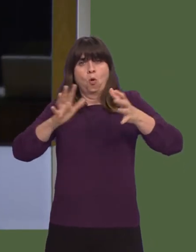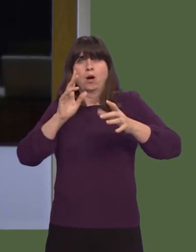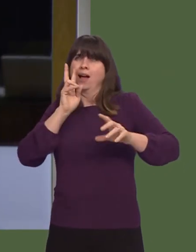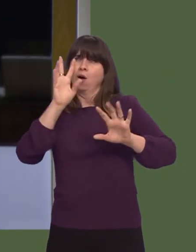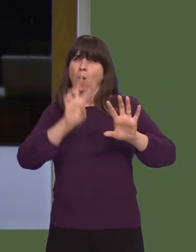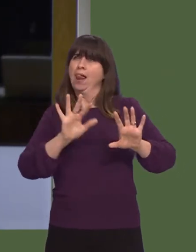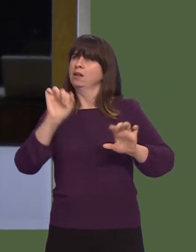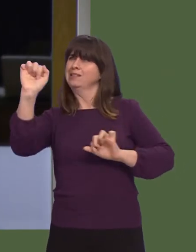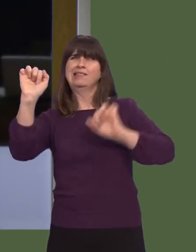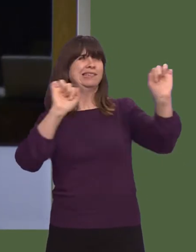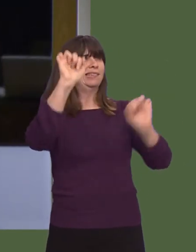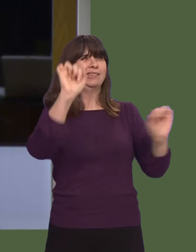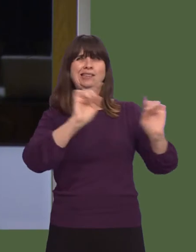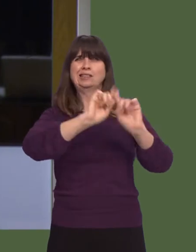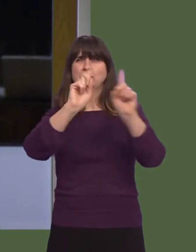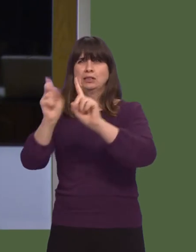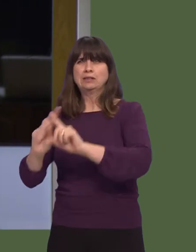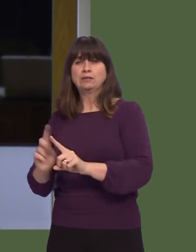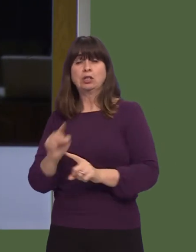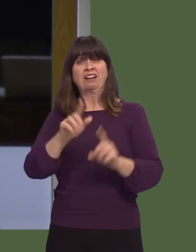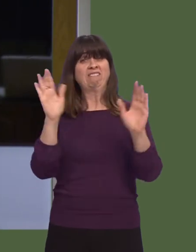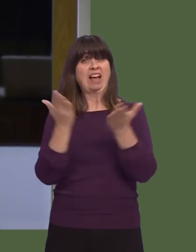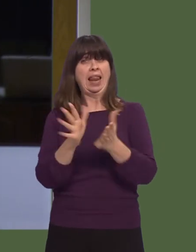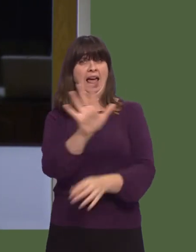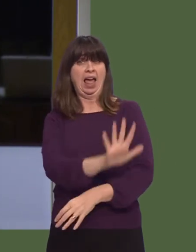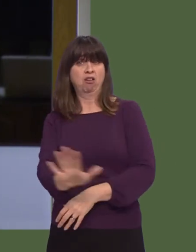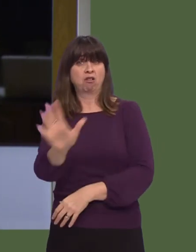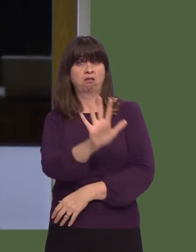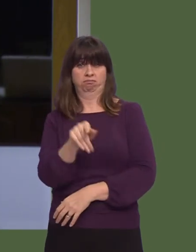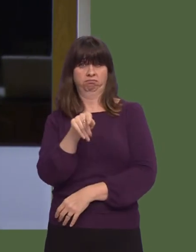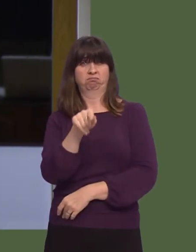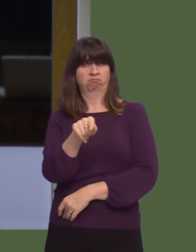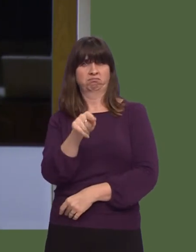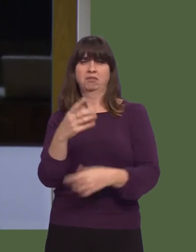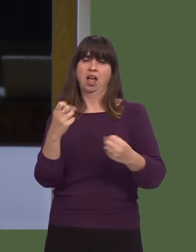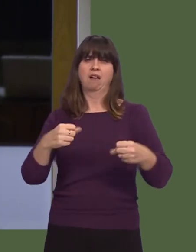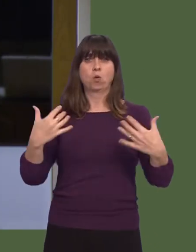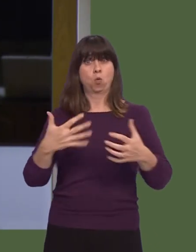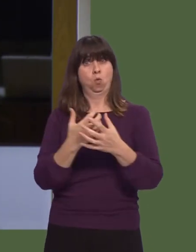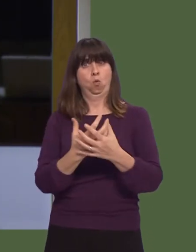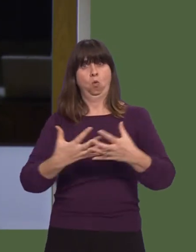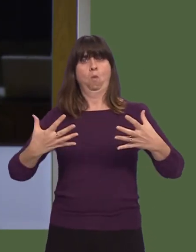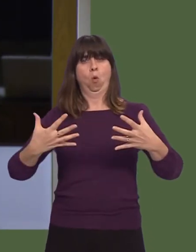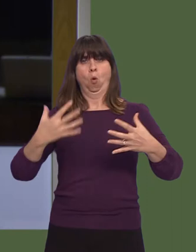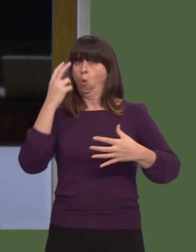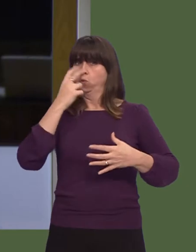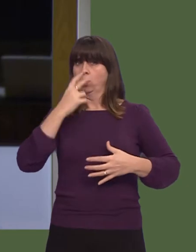Wales, and the Valleys, for example, have a much greater demographic ageing trend than